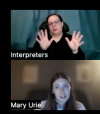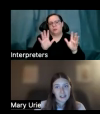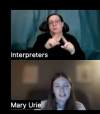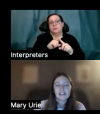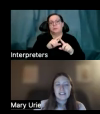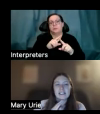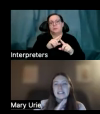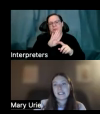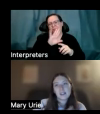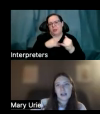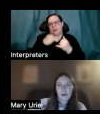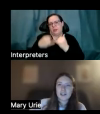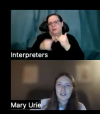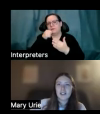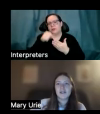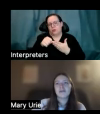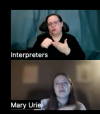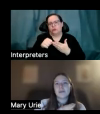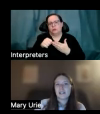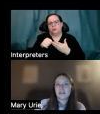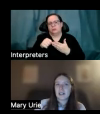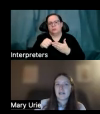letter. This is what I want you to do because of this.